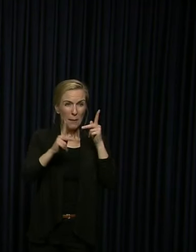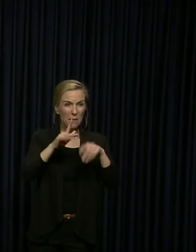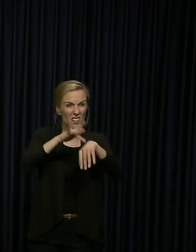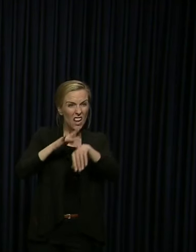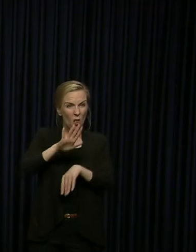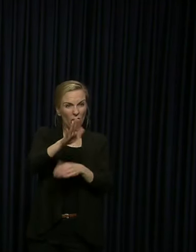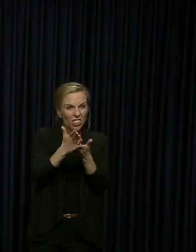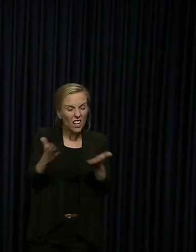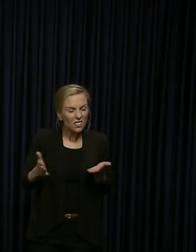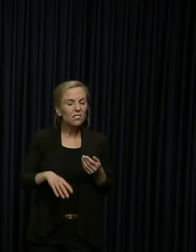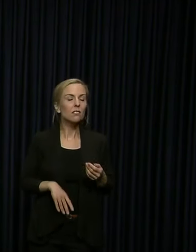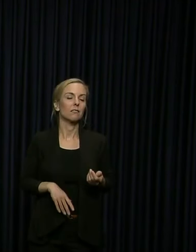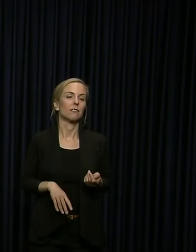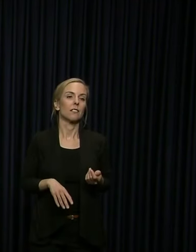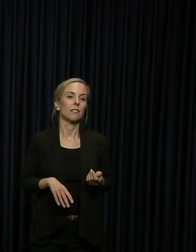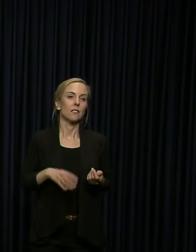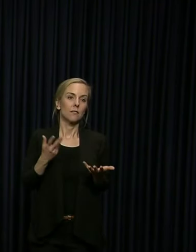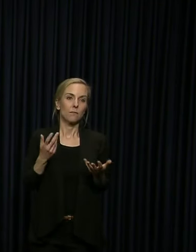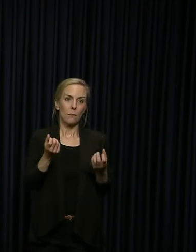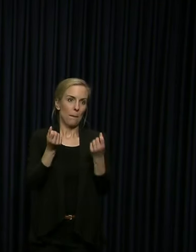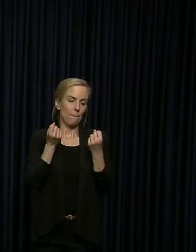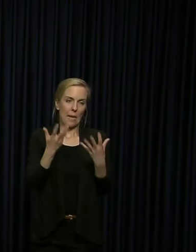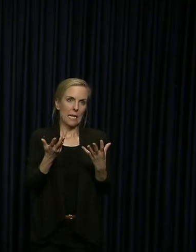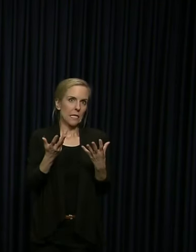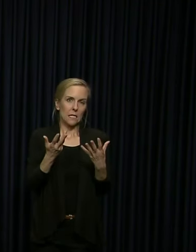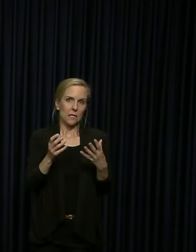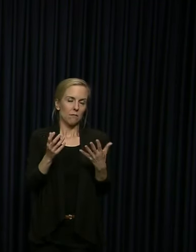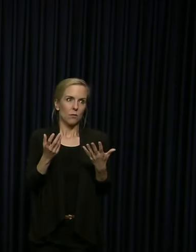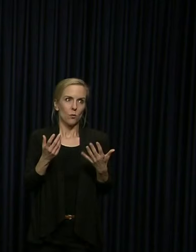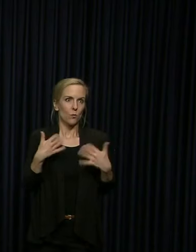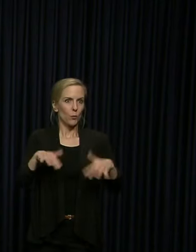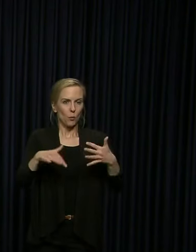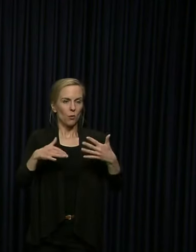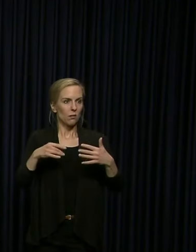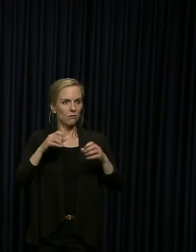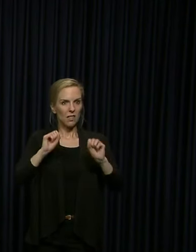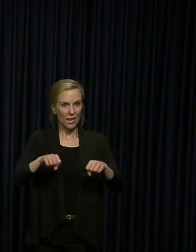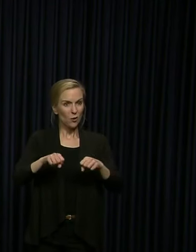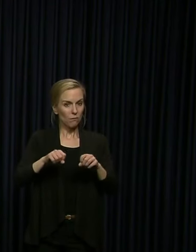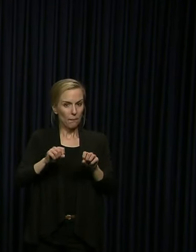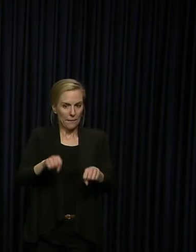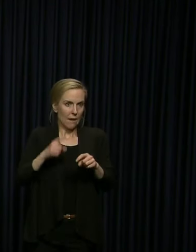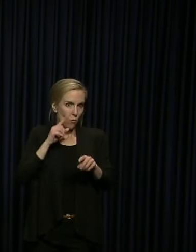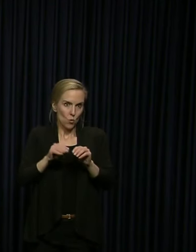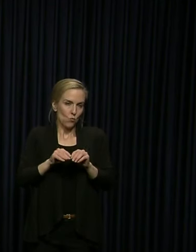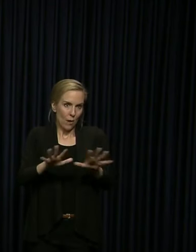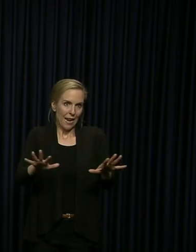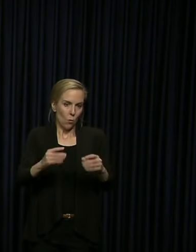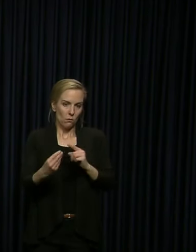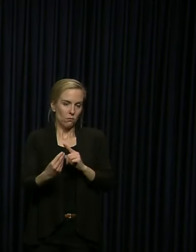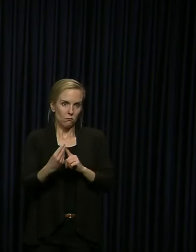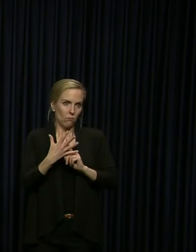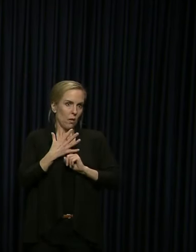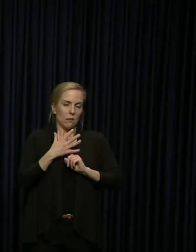SUFFICIENT, BUT WE HAVE TRIED TO BE I GUESS TRANSPARENT IS THE RIGHT WORD THERE, TO SAY IF IT COULD HAVE BEEN A FACTOR, THEN